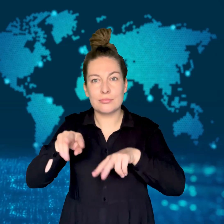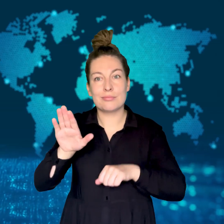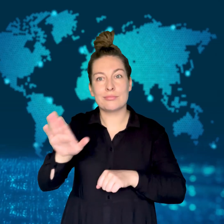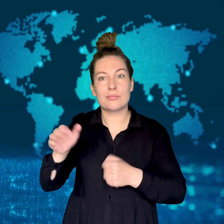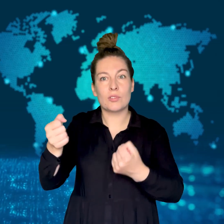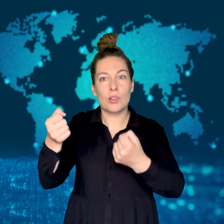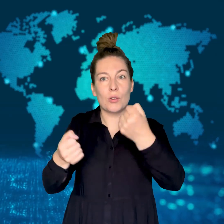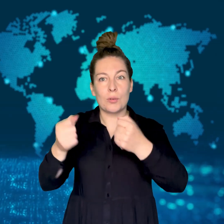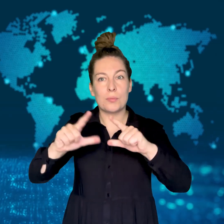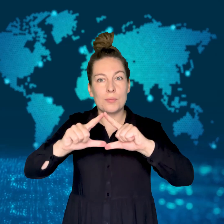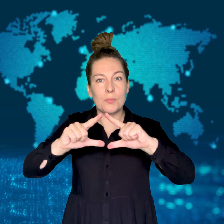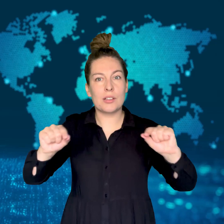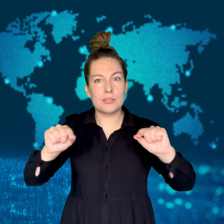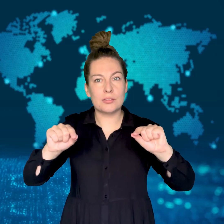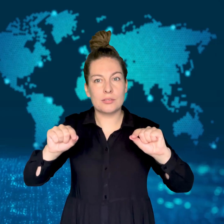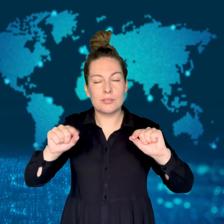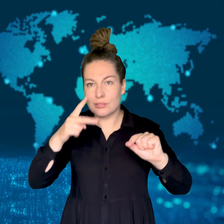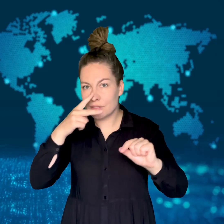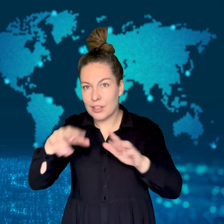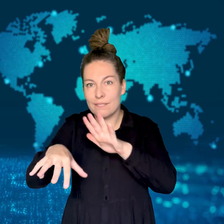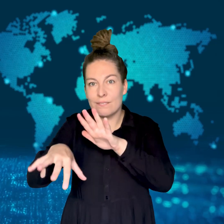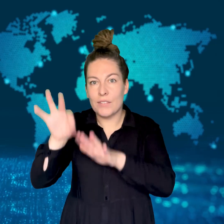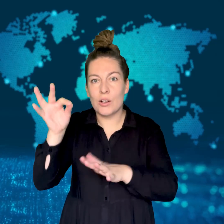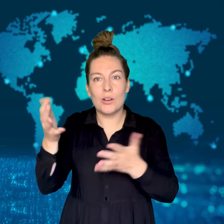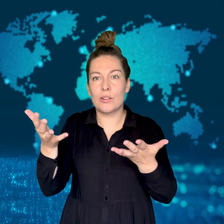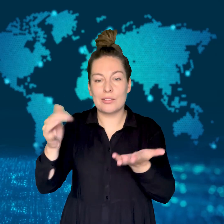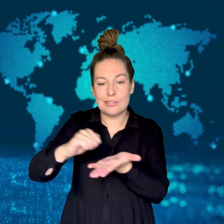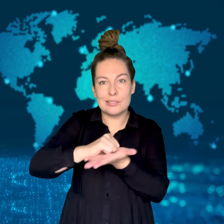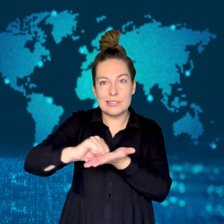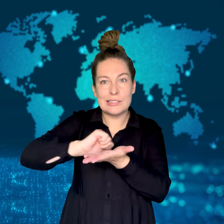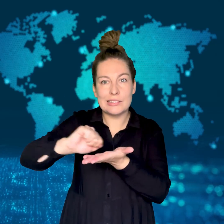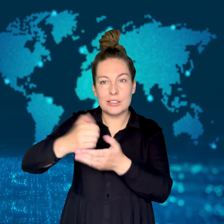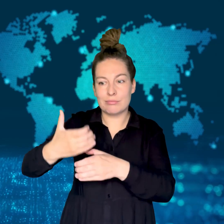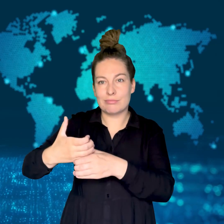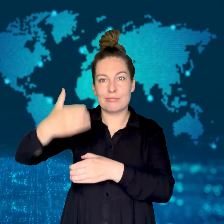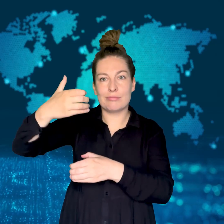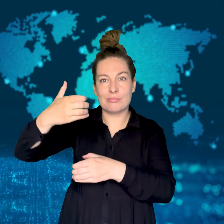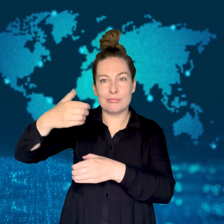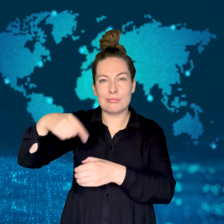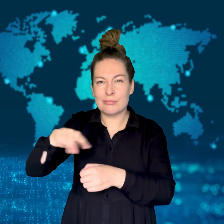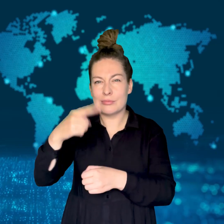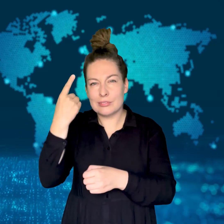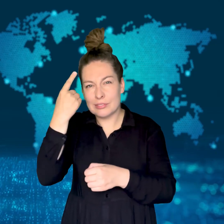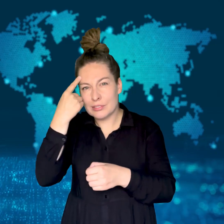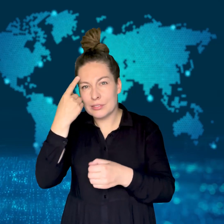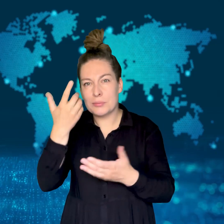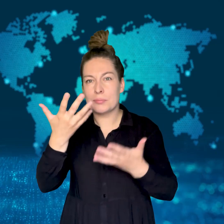The freezer was also removed.